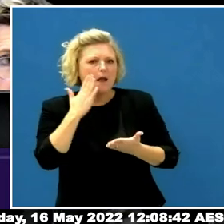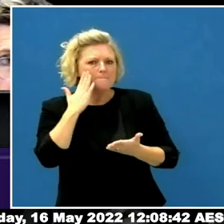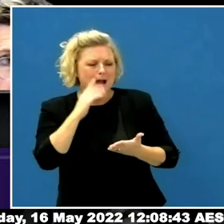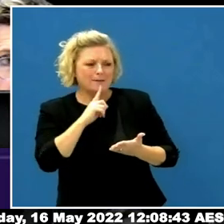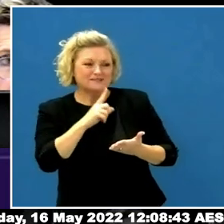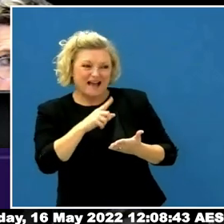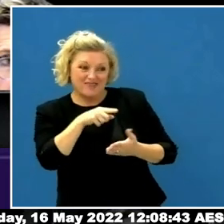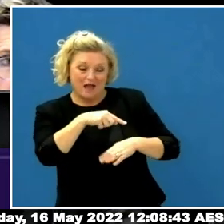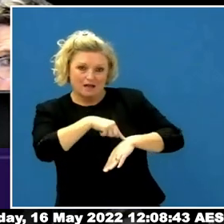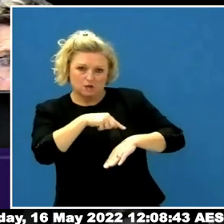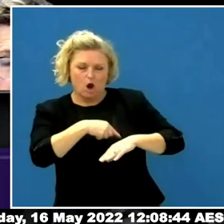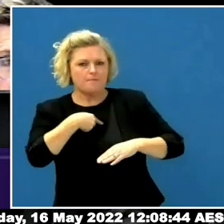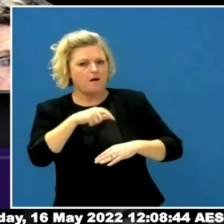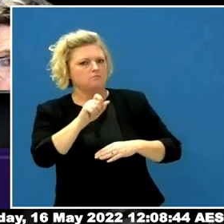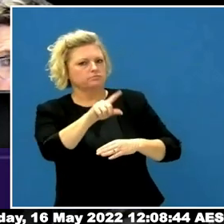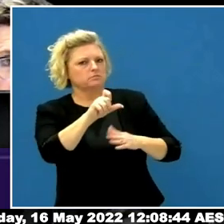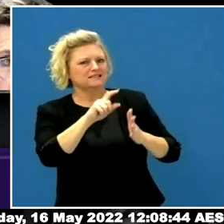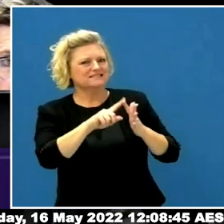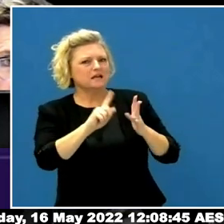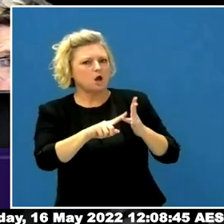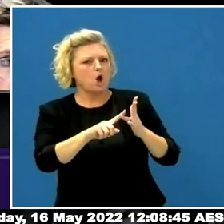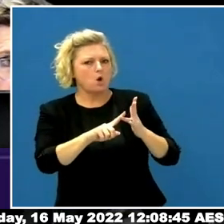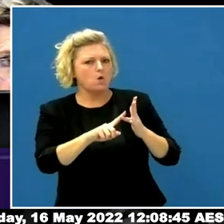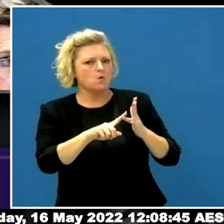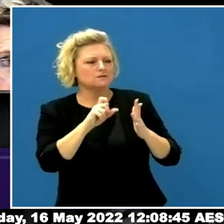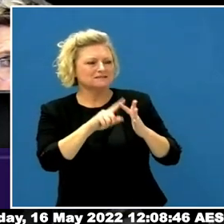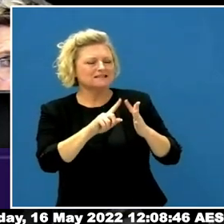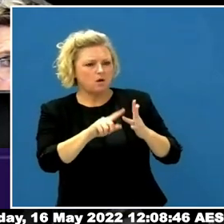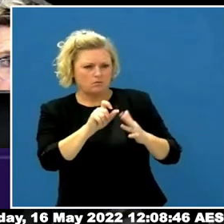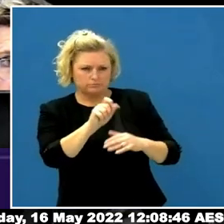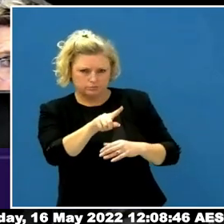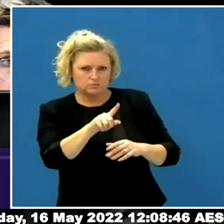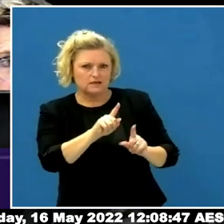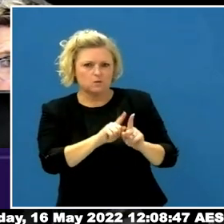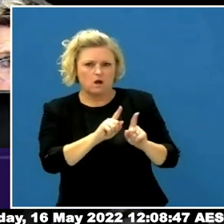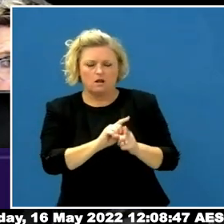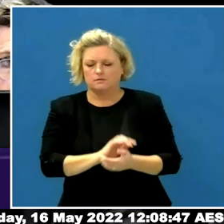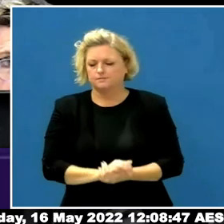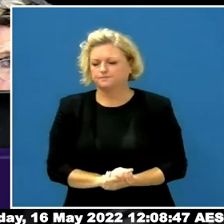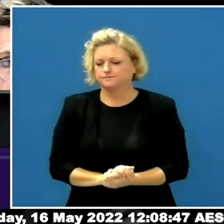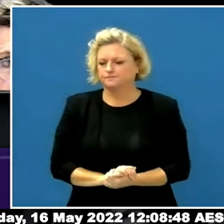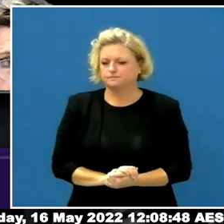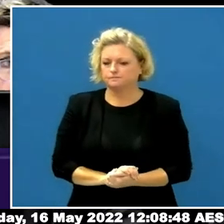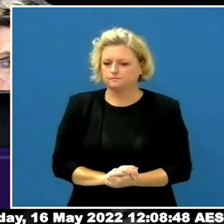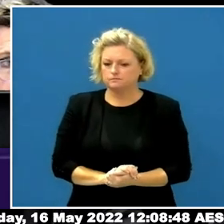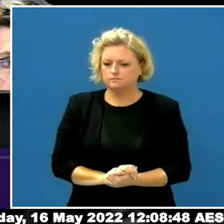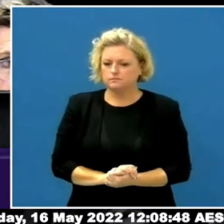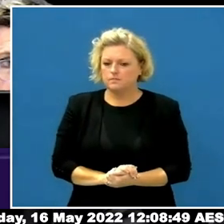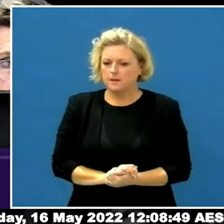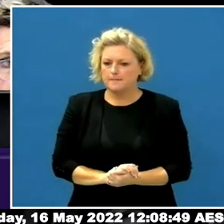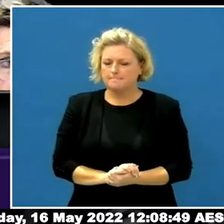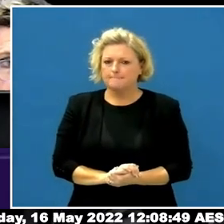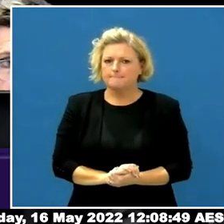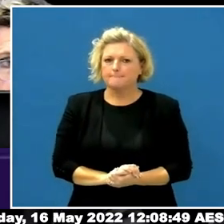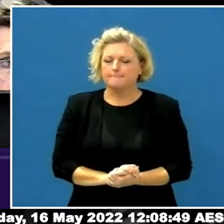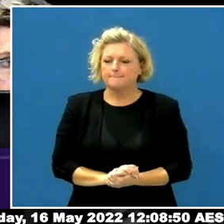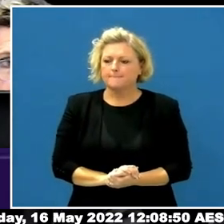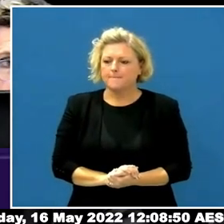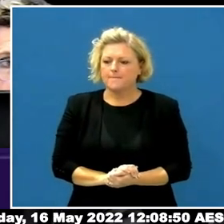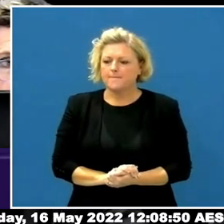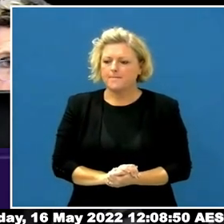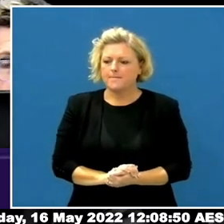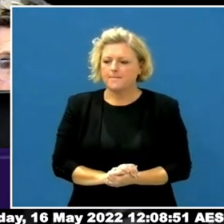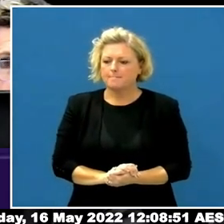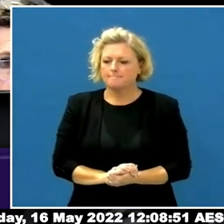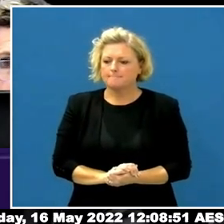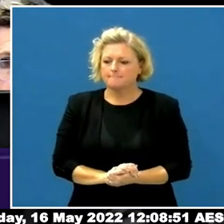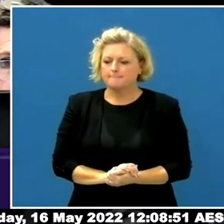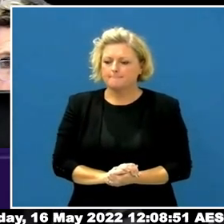as well. MR FOGARTY: The behaviour support plan that Jason had, was there one that was